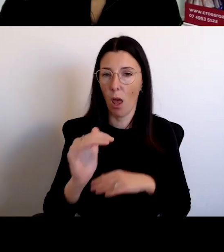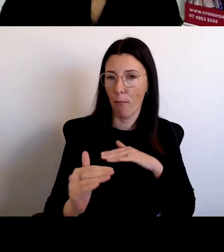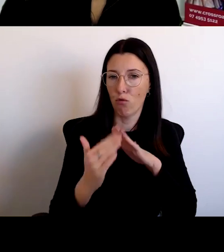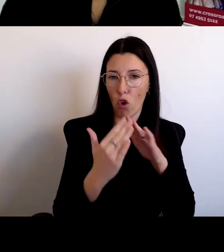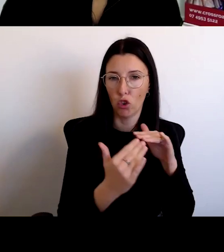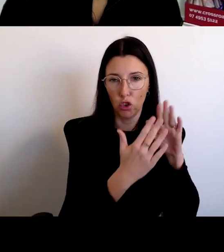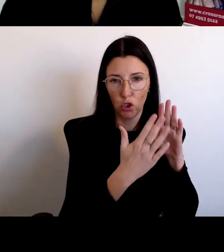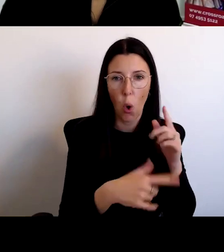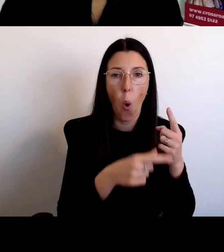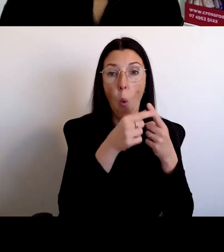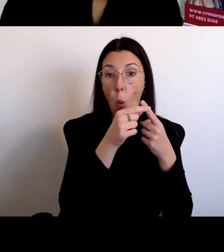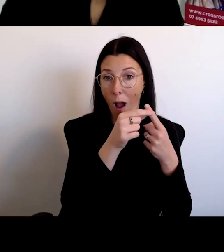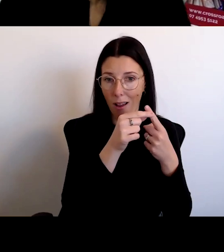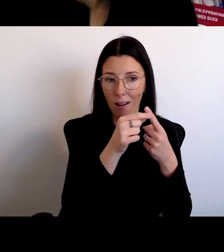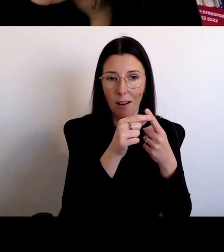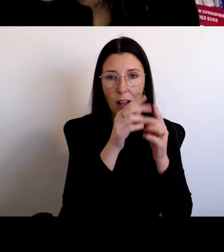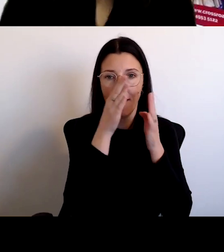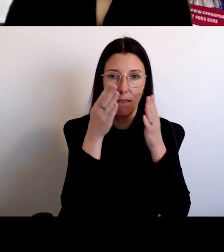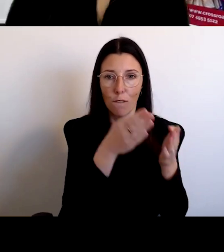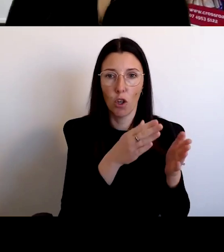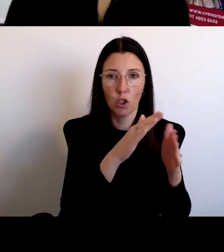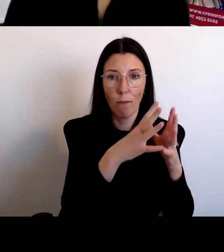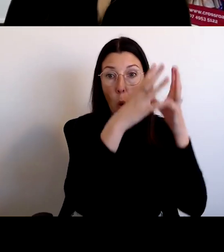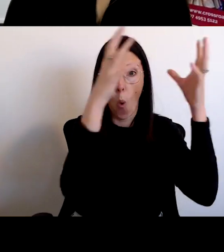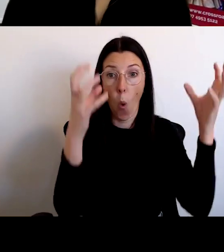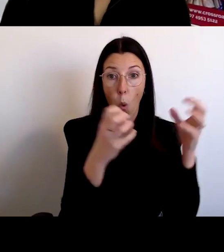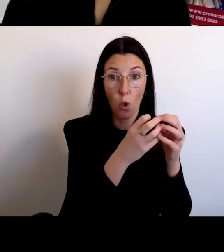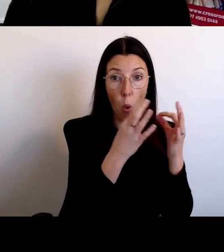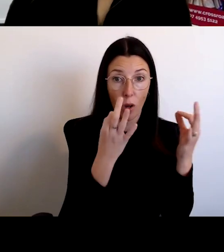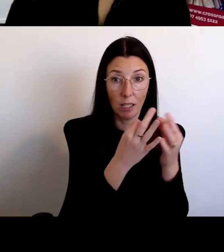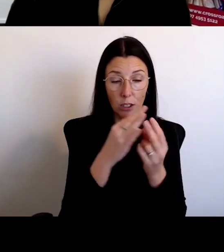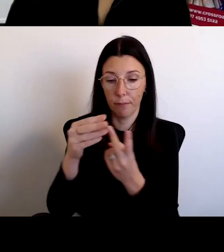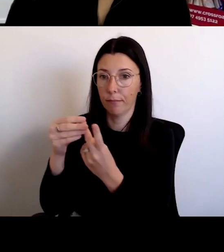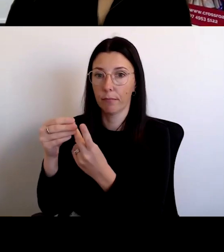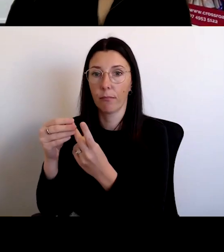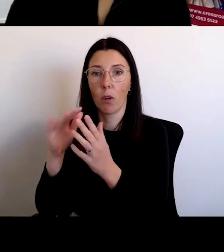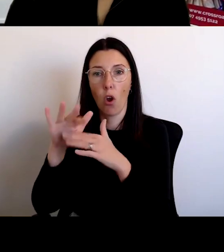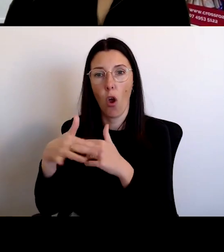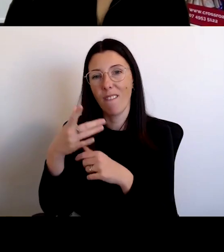one being anchored around whole organisation, one being anchored around a specific project. So there